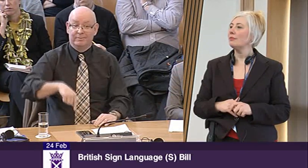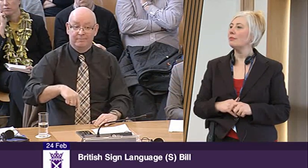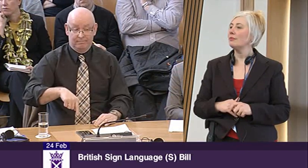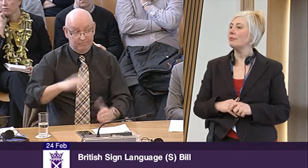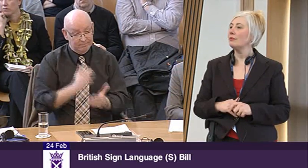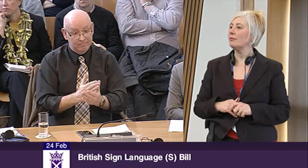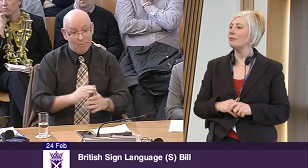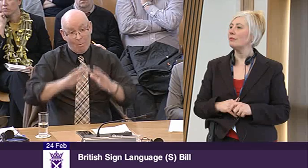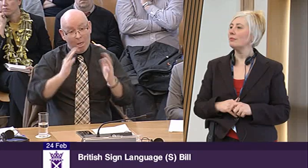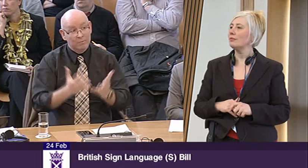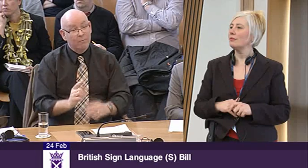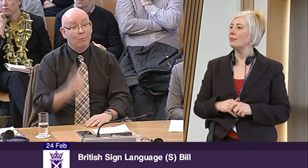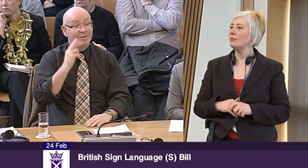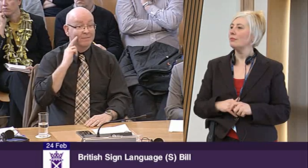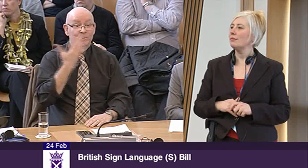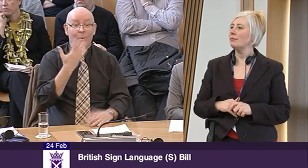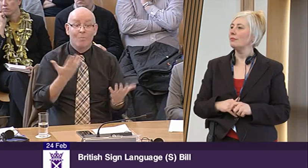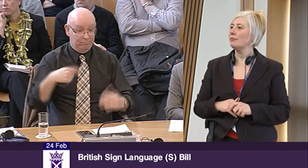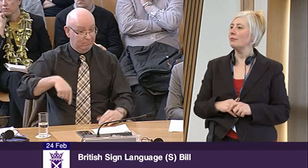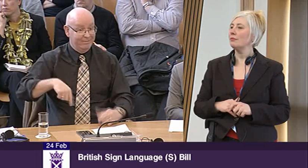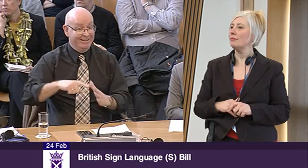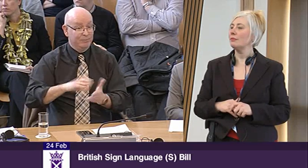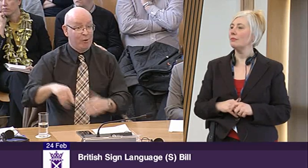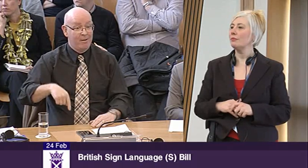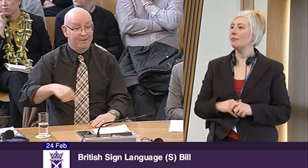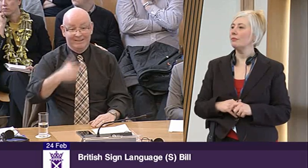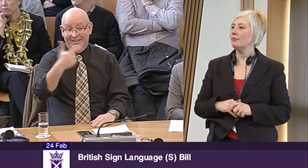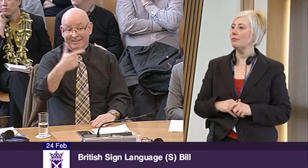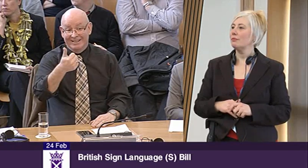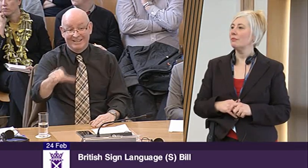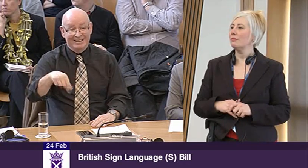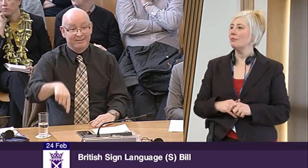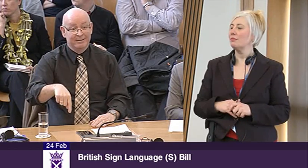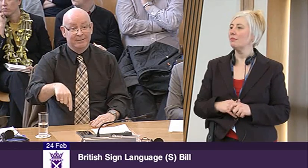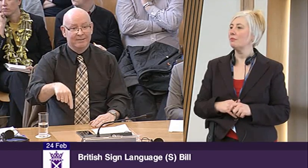Edinburgh should be very proud, because the first deaf school in the world was established